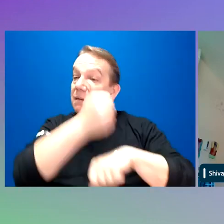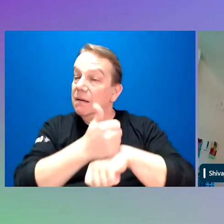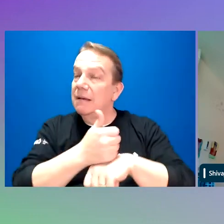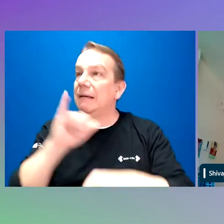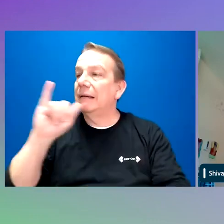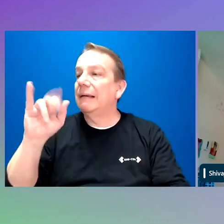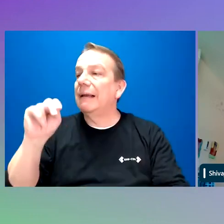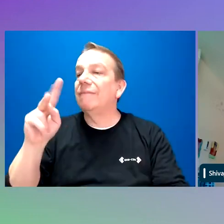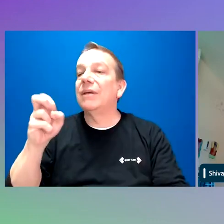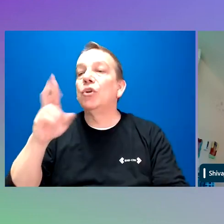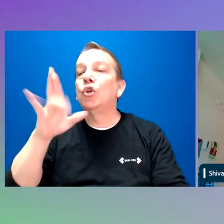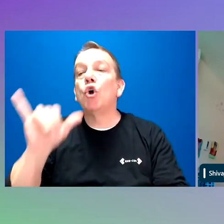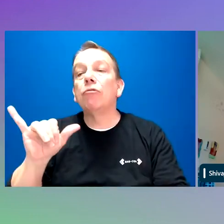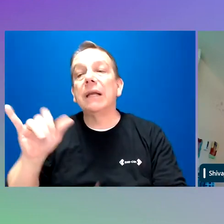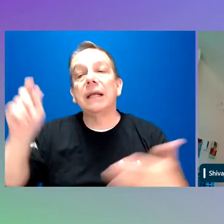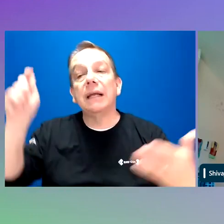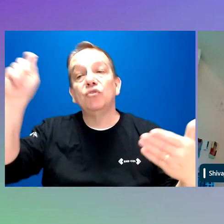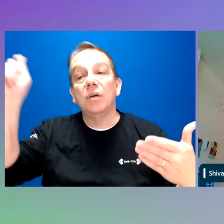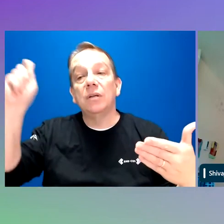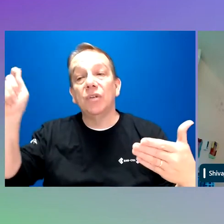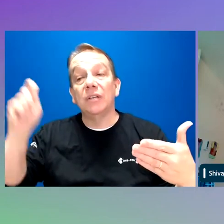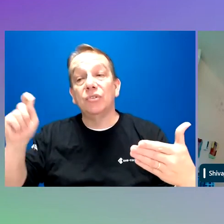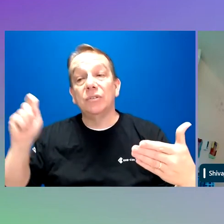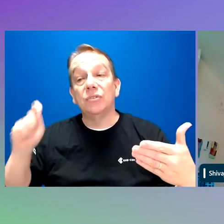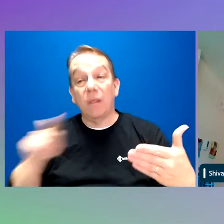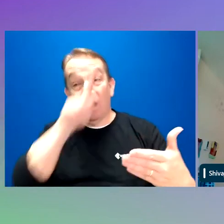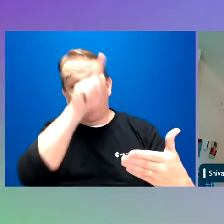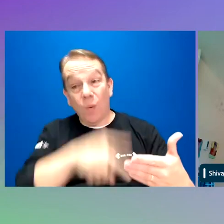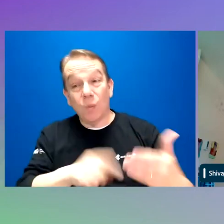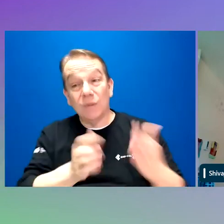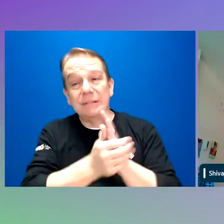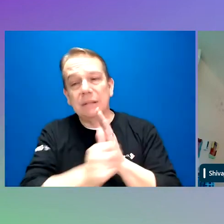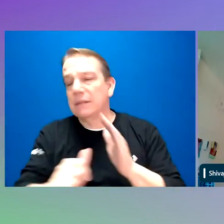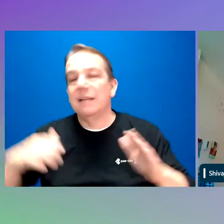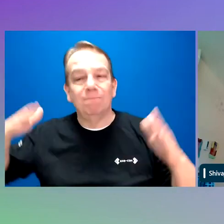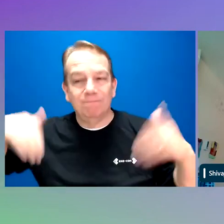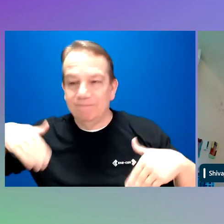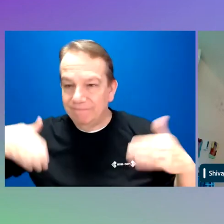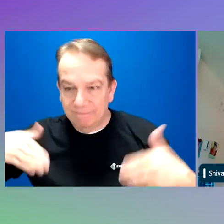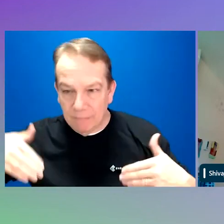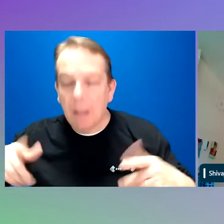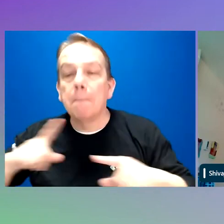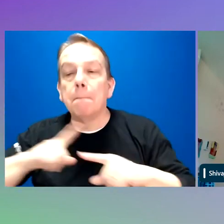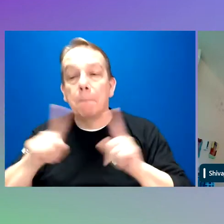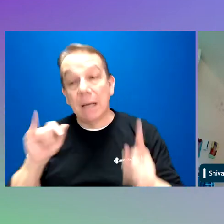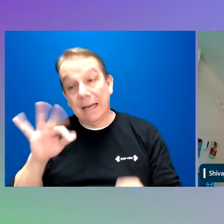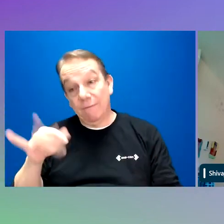of, of such skills that we are looking for. But, you know, if